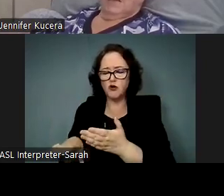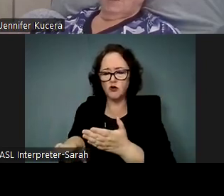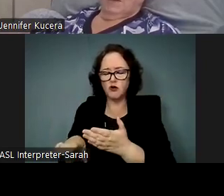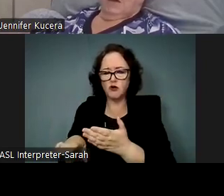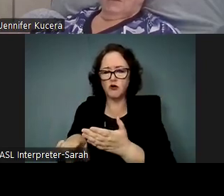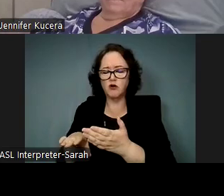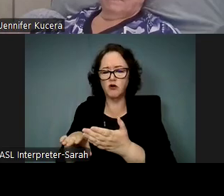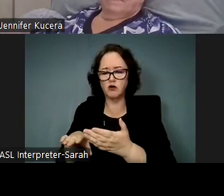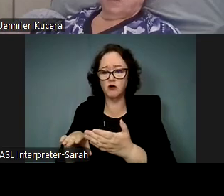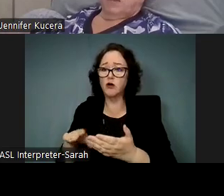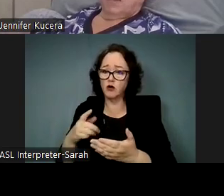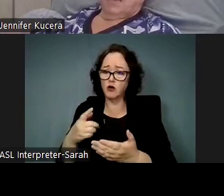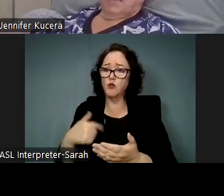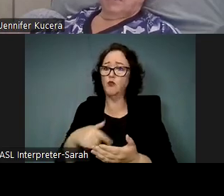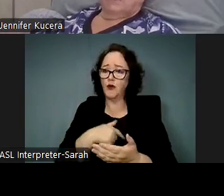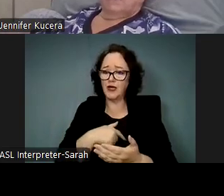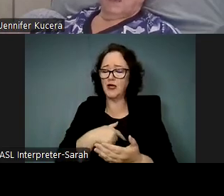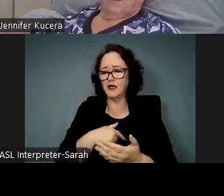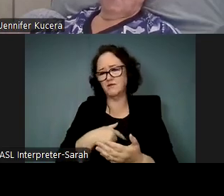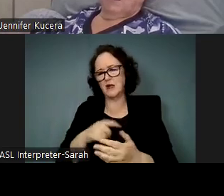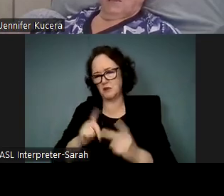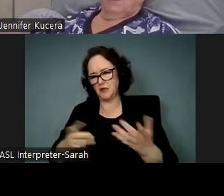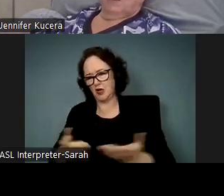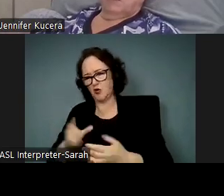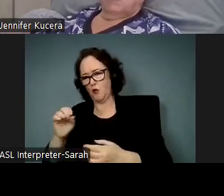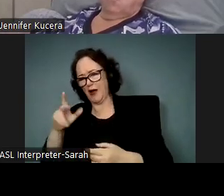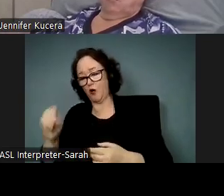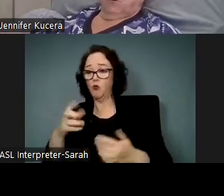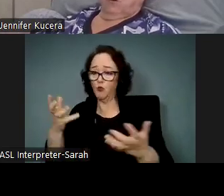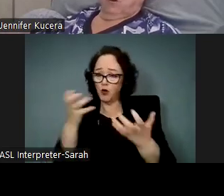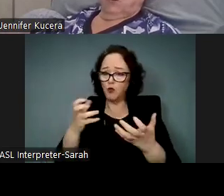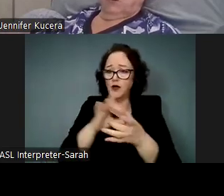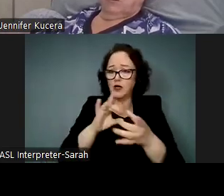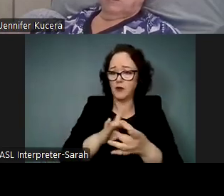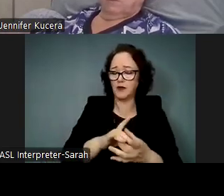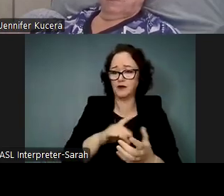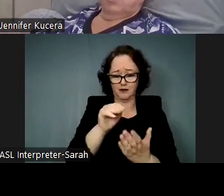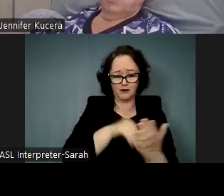comment on. And that waiver document is over 100-some pages